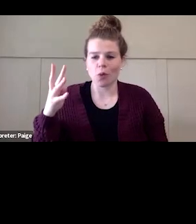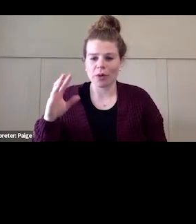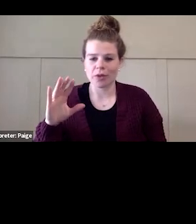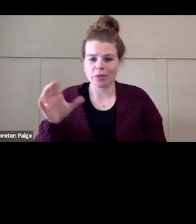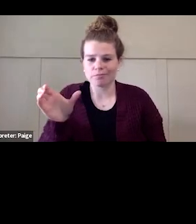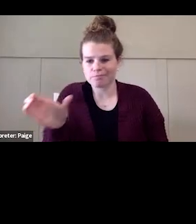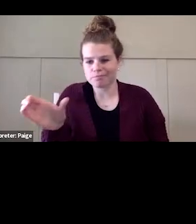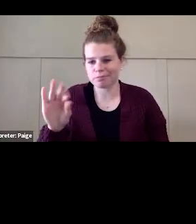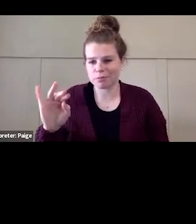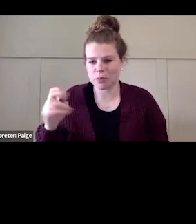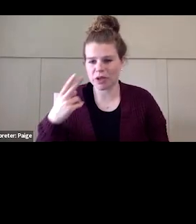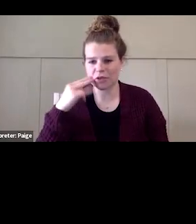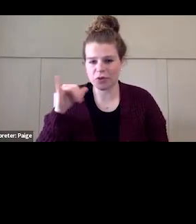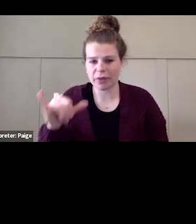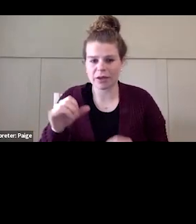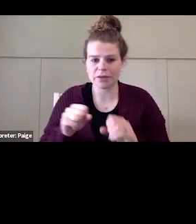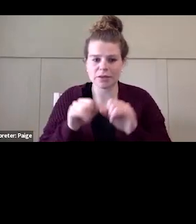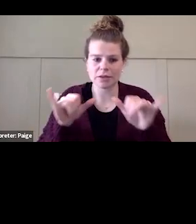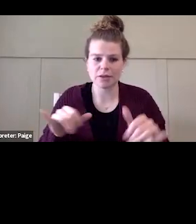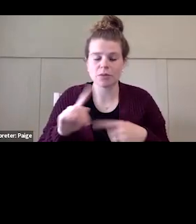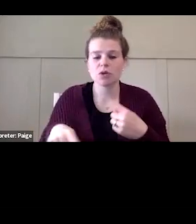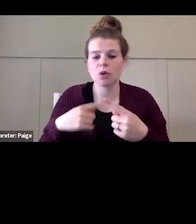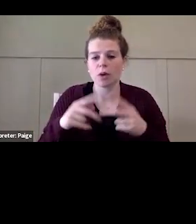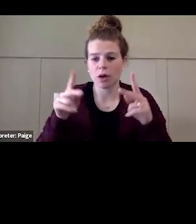So when someone calls into the 911 Center,